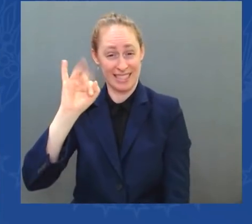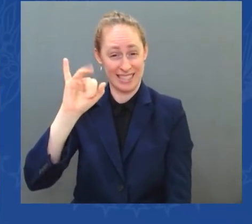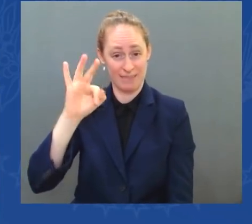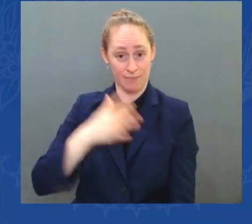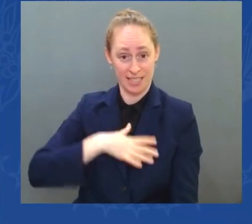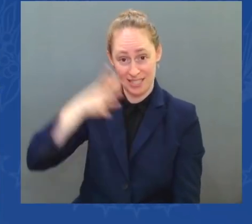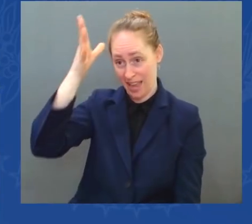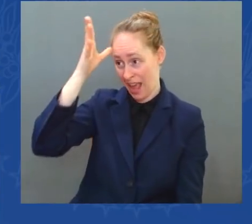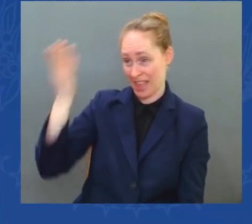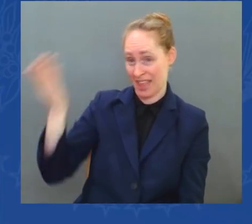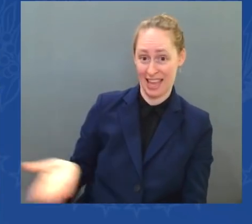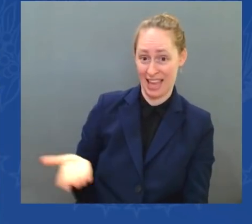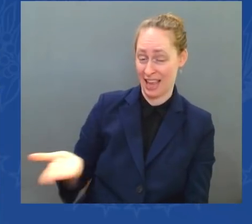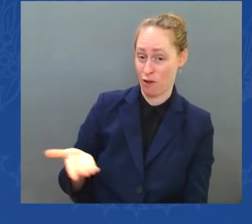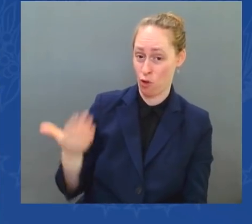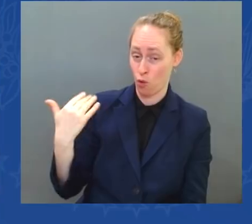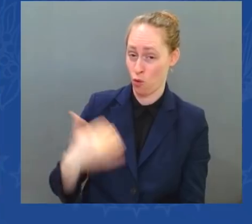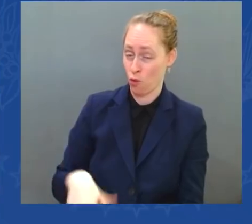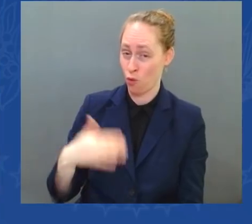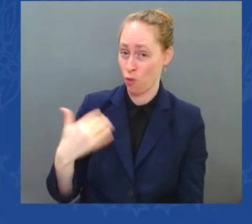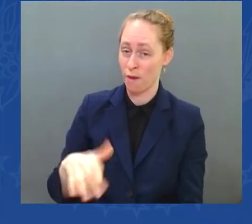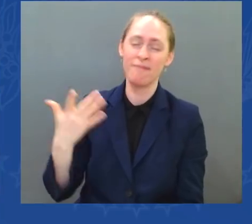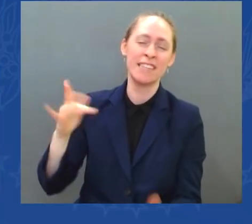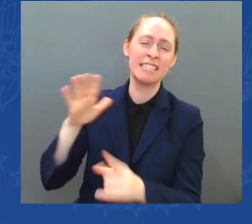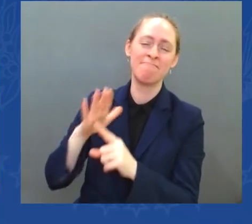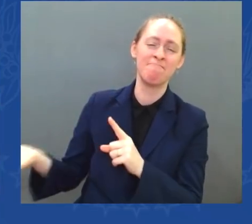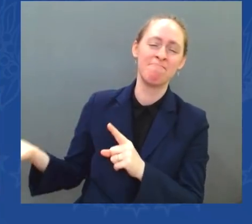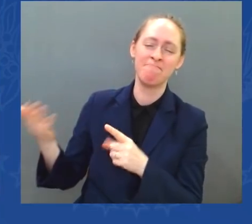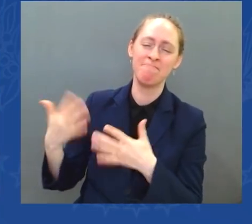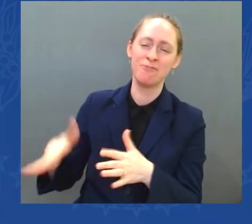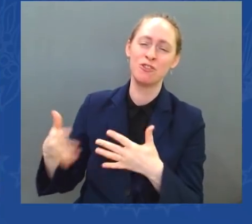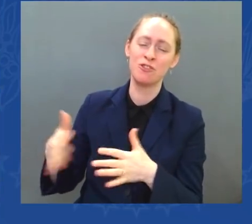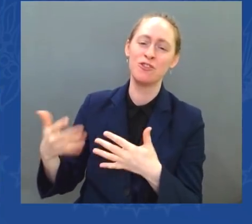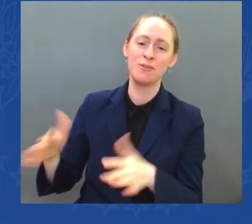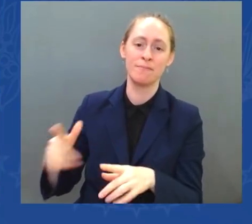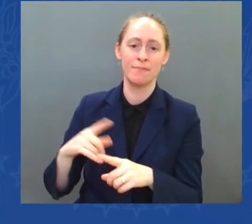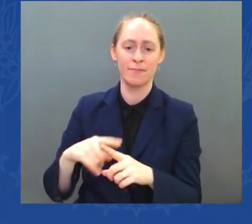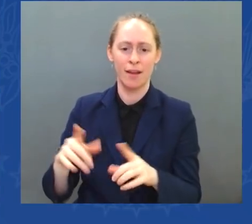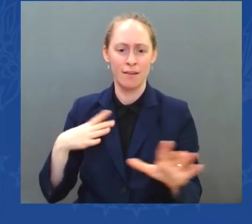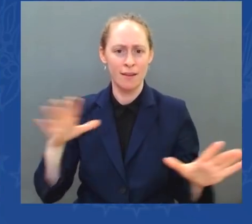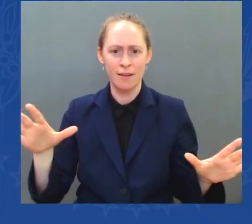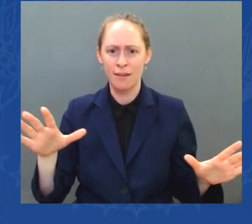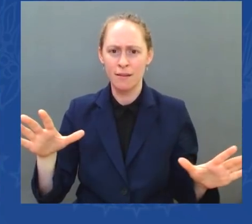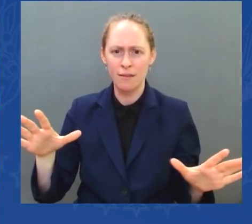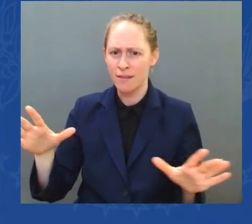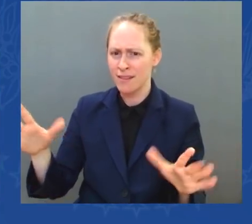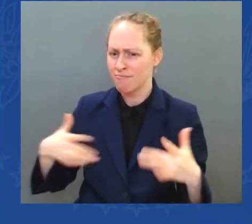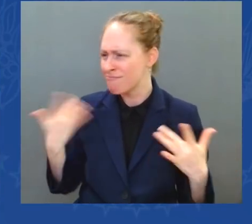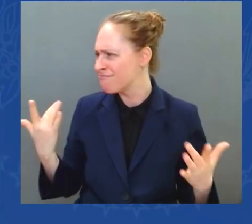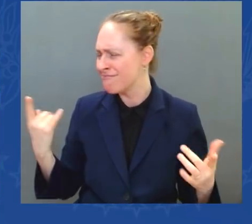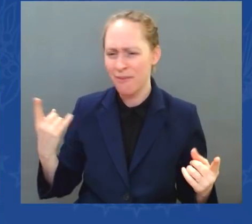I didn't apologize for having my back to you, but I apologize. But excuse my back.